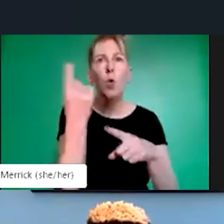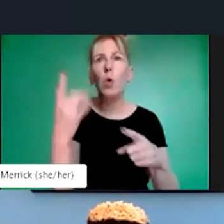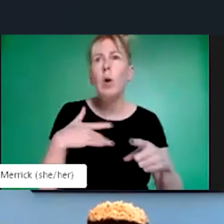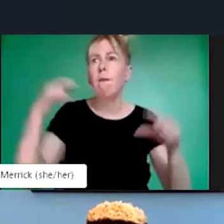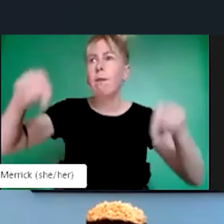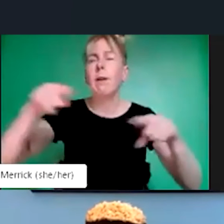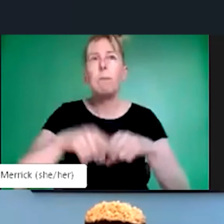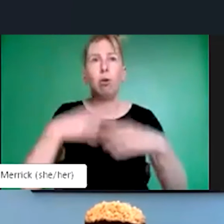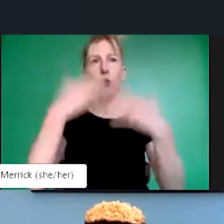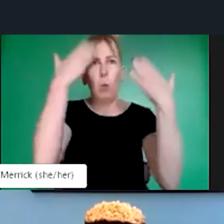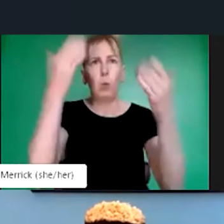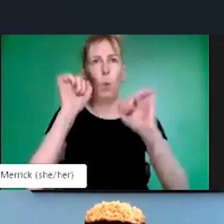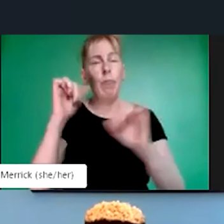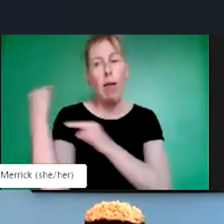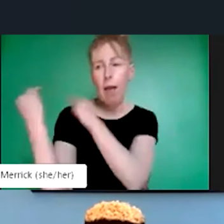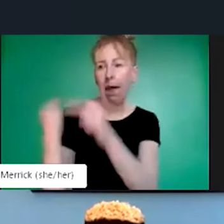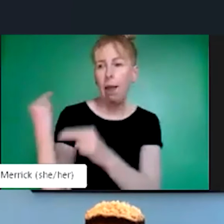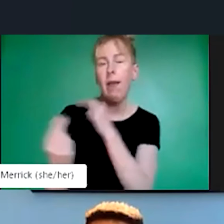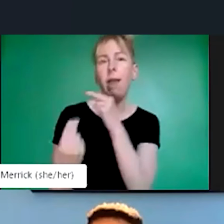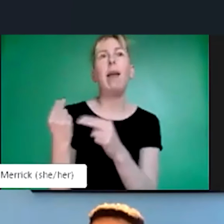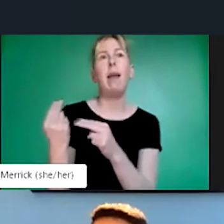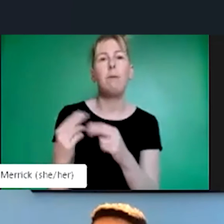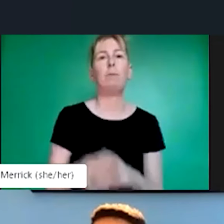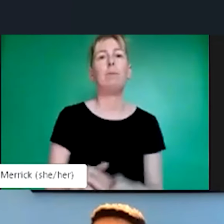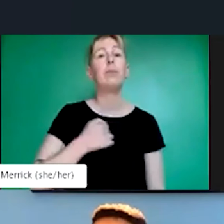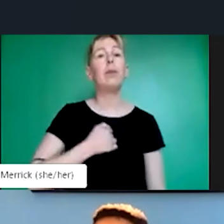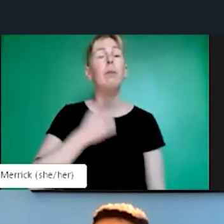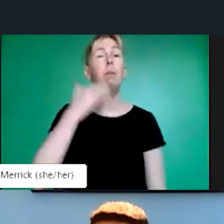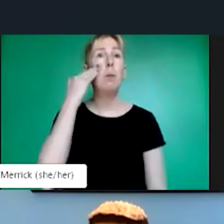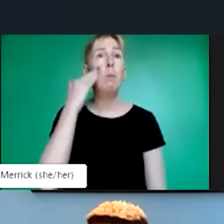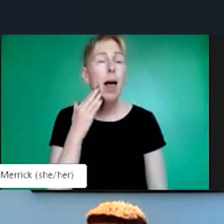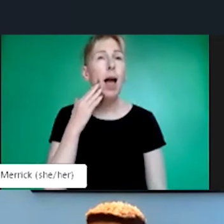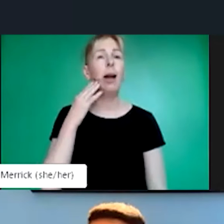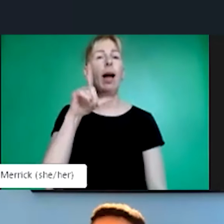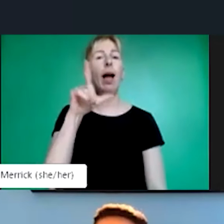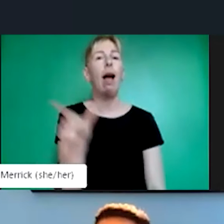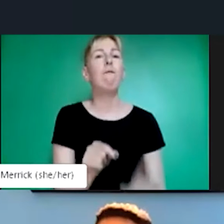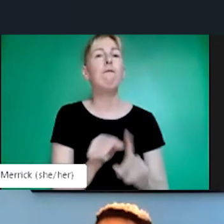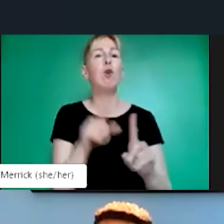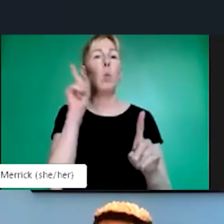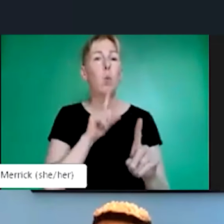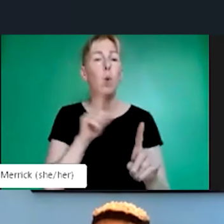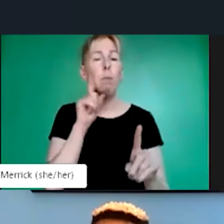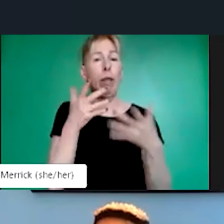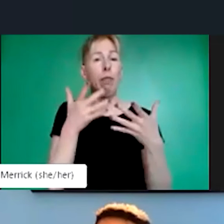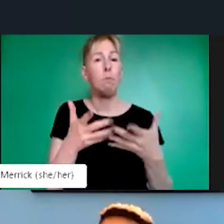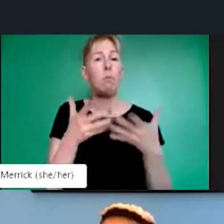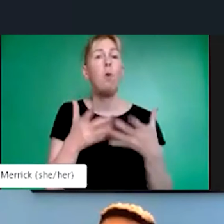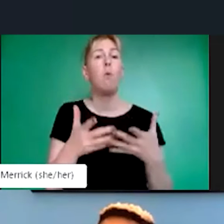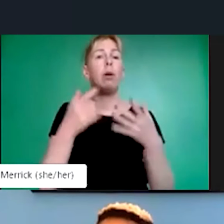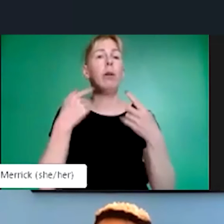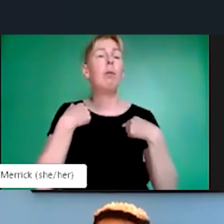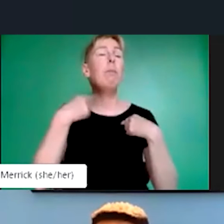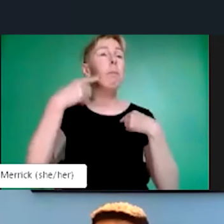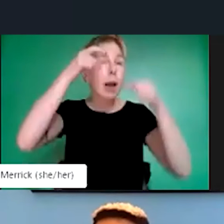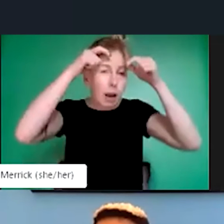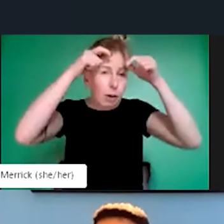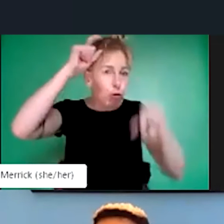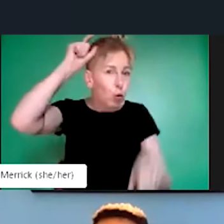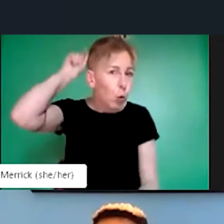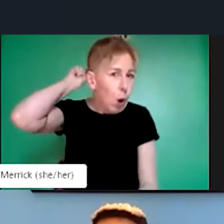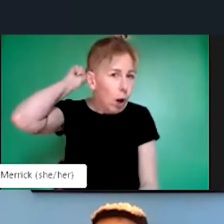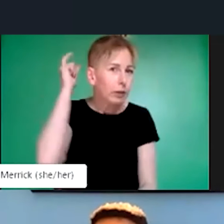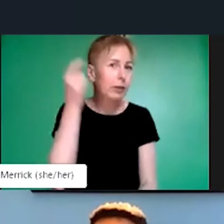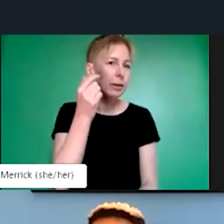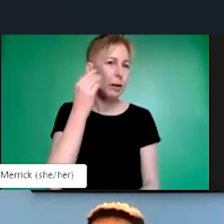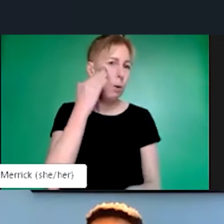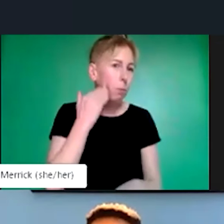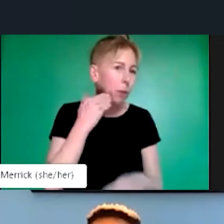I am a black African woman, currently short hair that is black and I think goldish/yellowish.